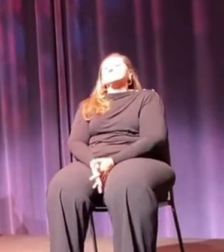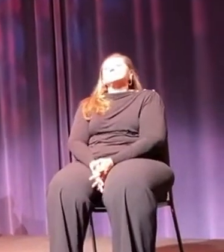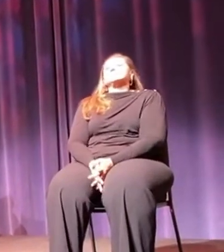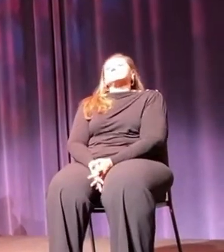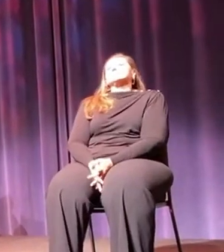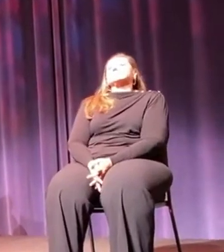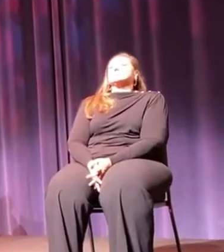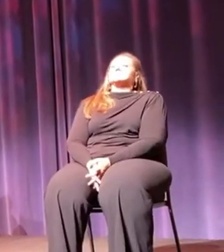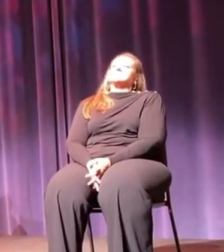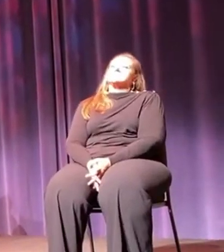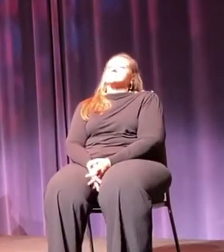Unreported.